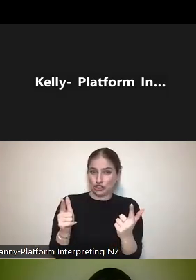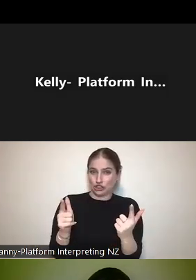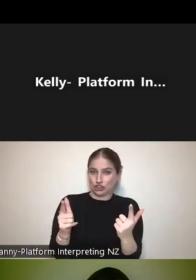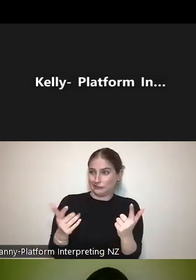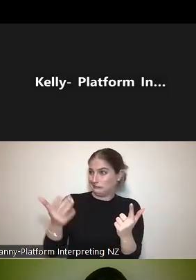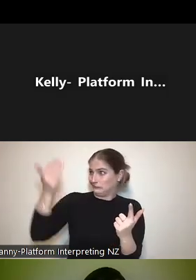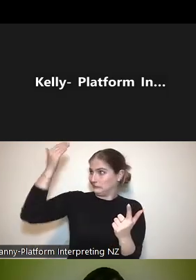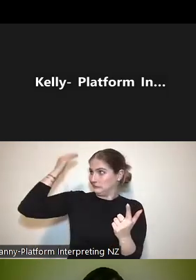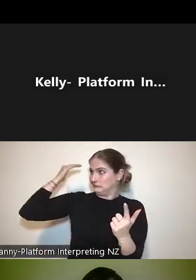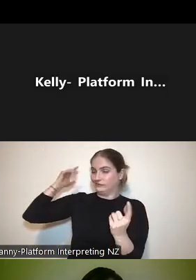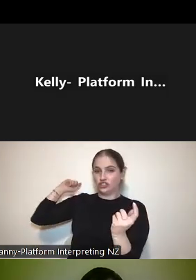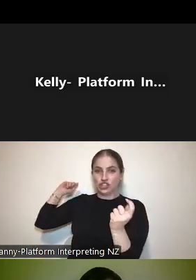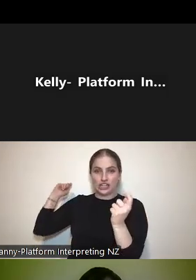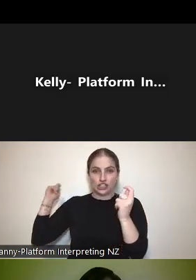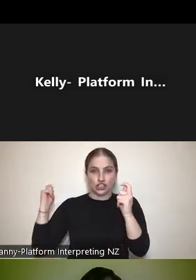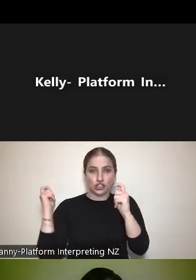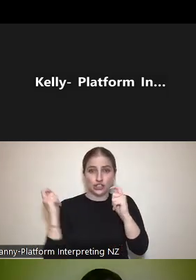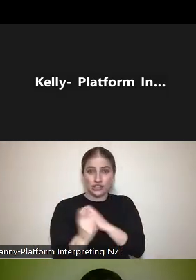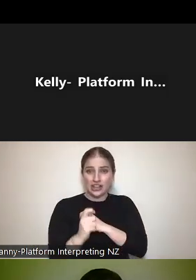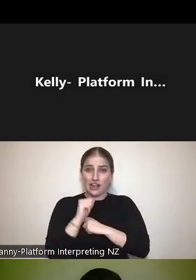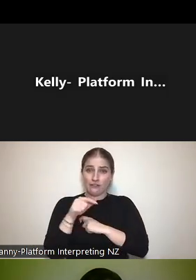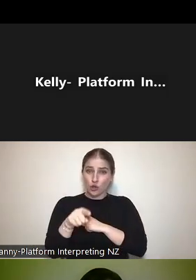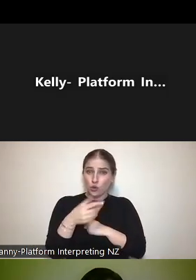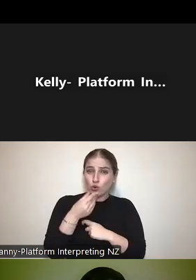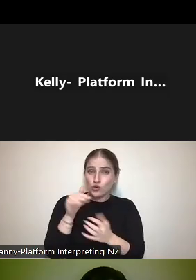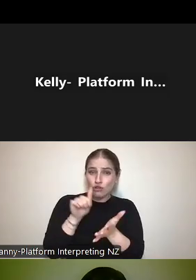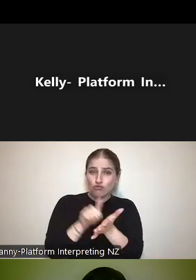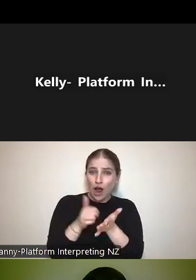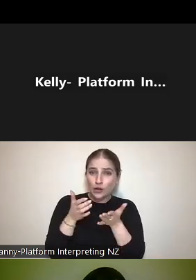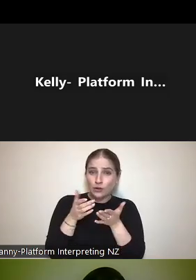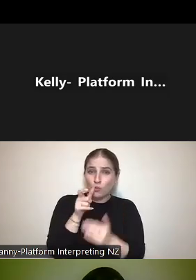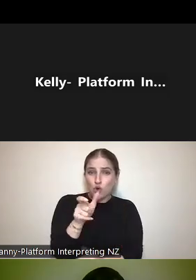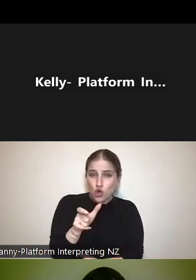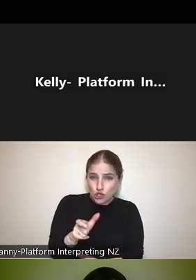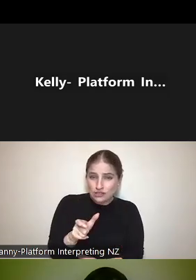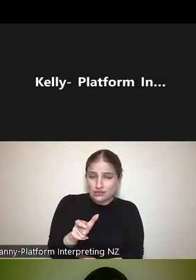in the past. So getting your words right will give you that confidence and comfort to know,